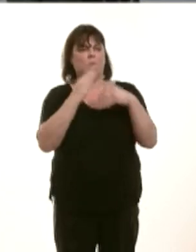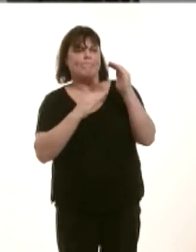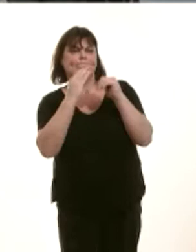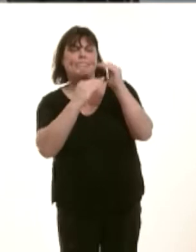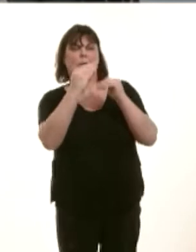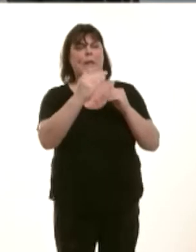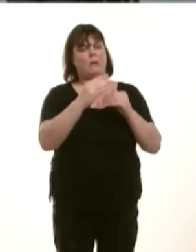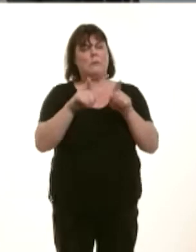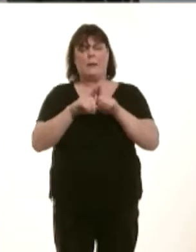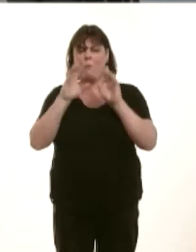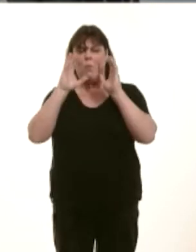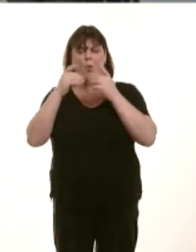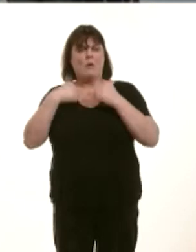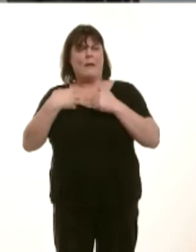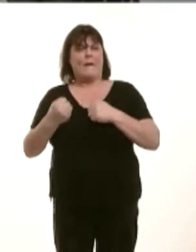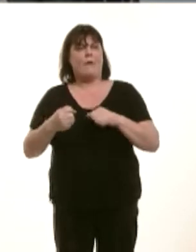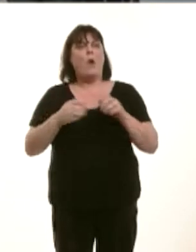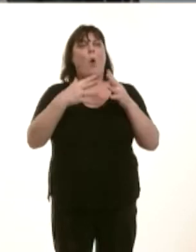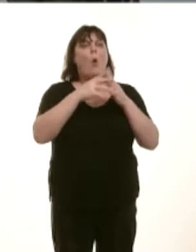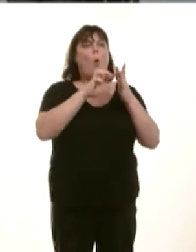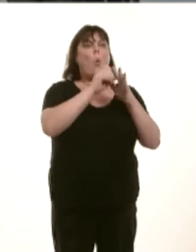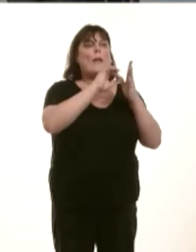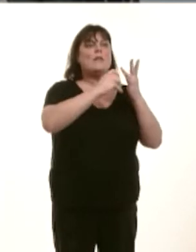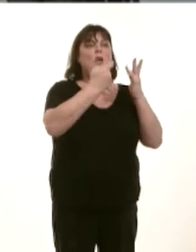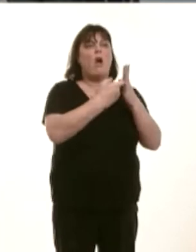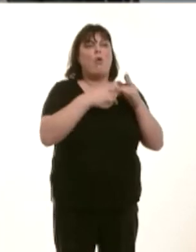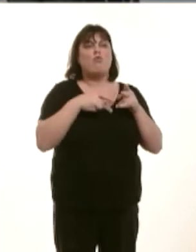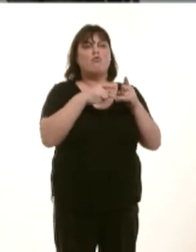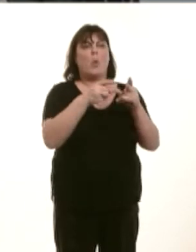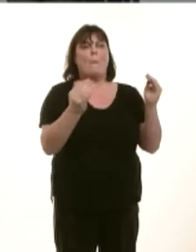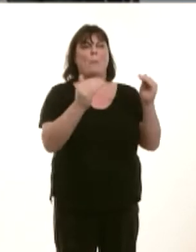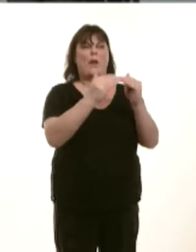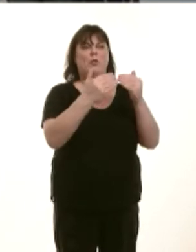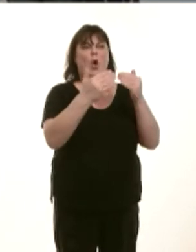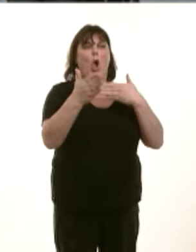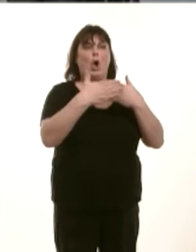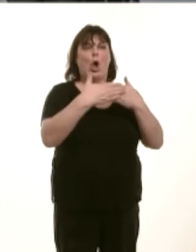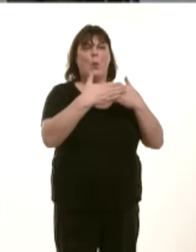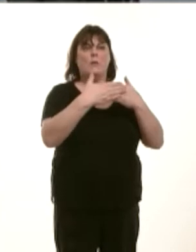example, that the Windsor Road bridge will reopen next spring is of immense concern to